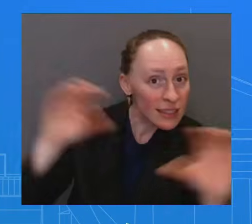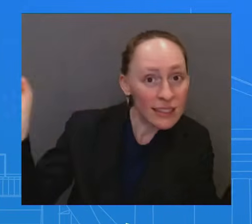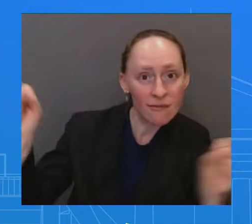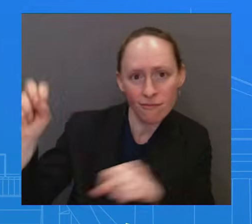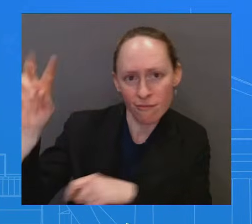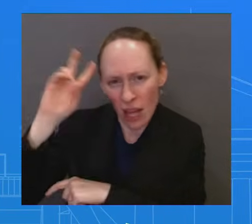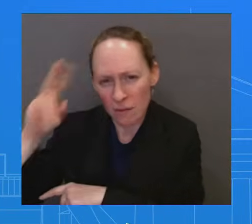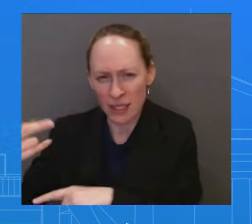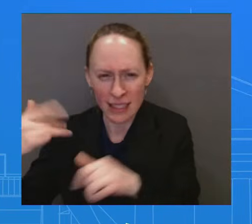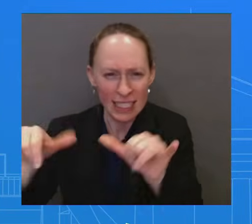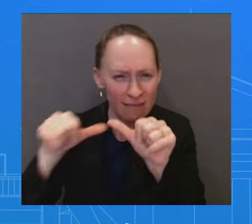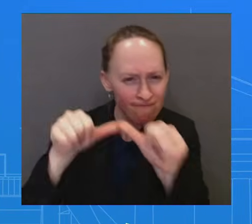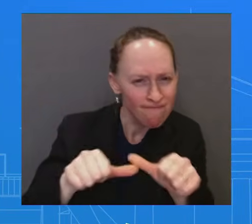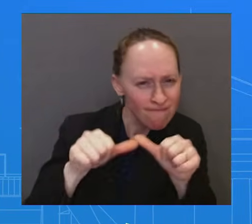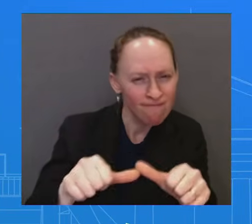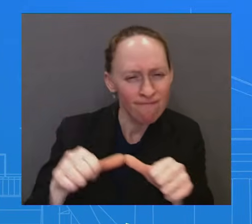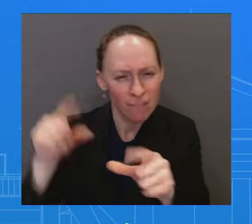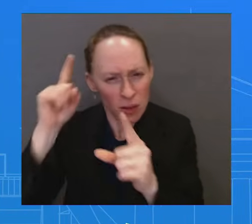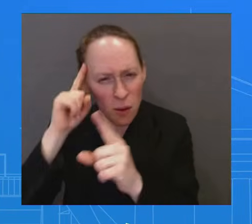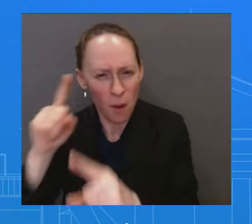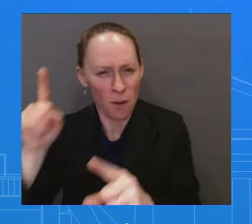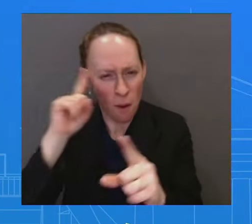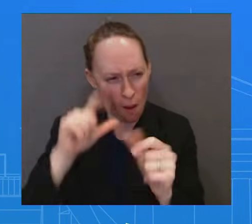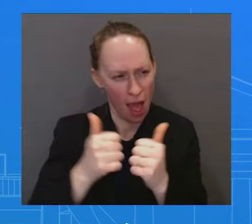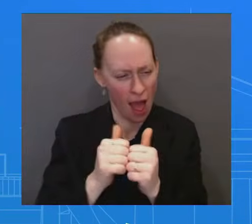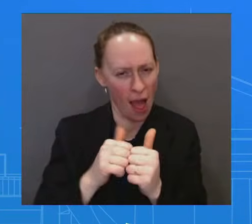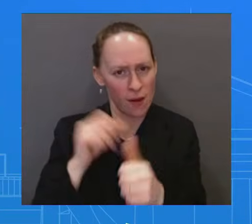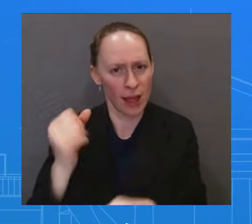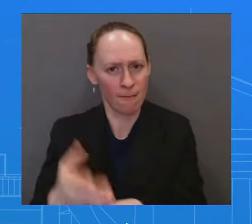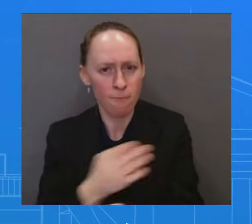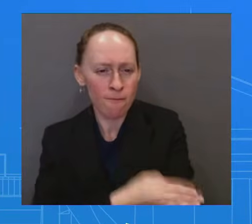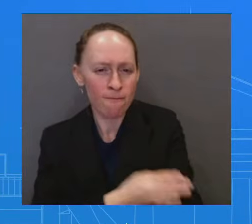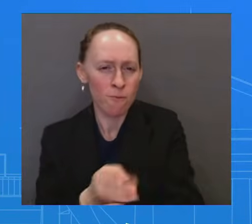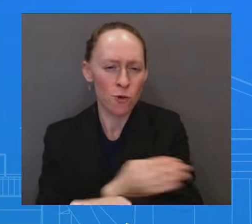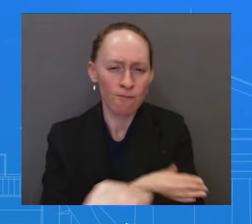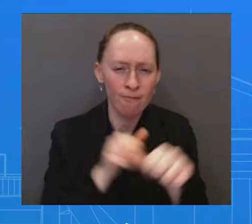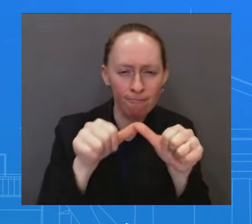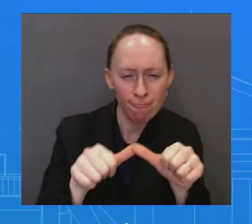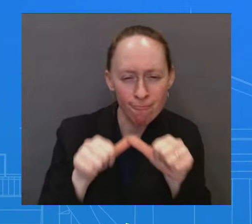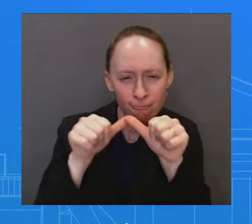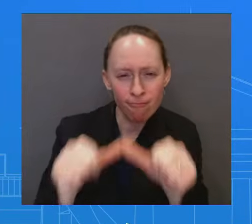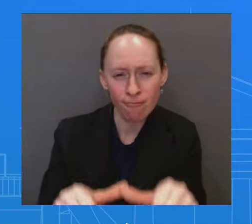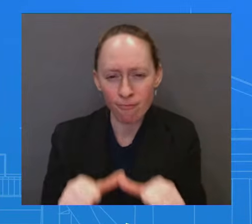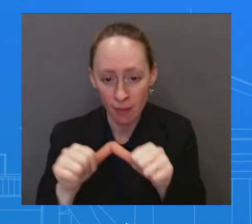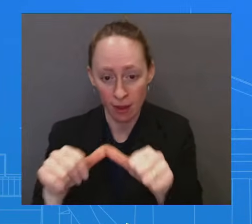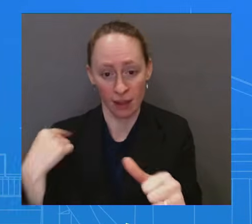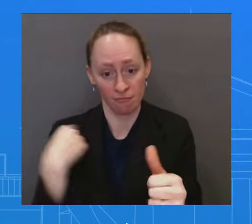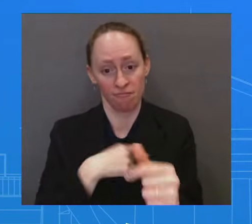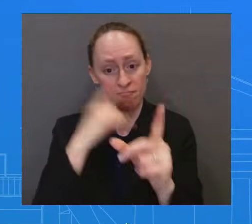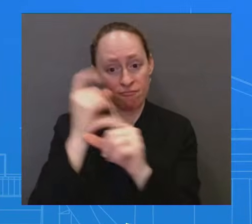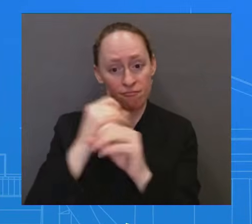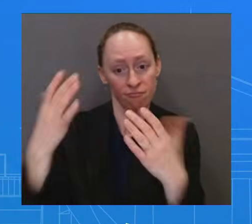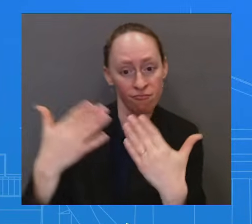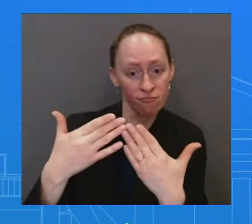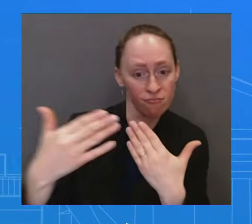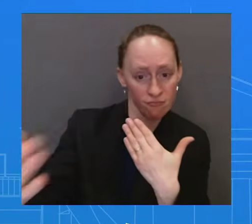And that is how we see our progress has been over the last two years under the Biden-Harris admini- -- administration. And now, as you all know,